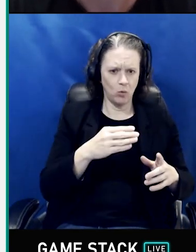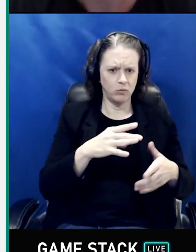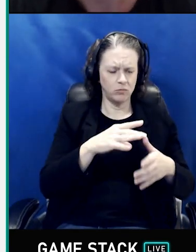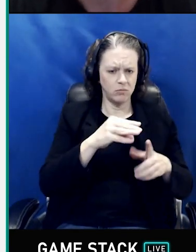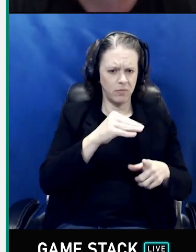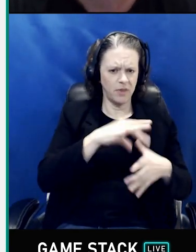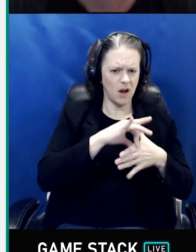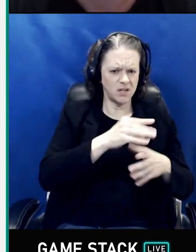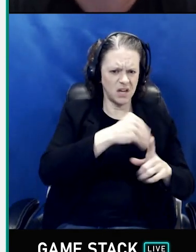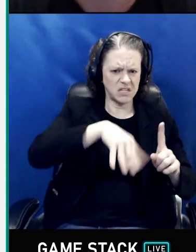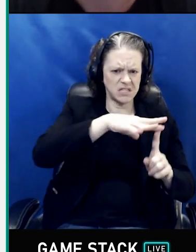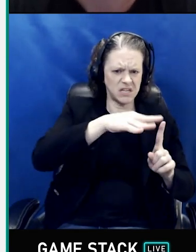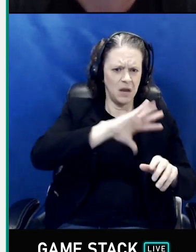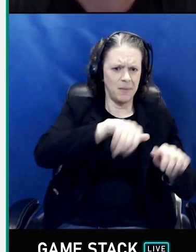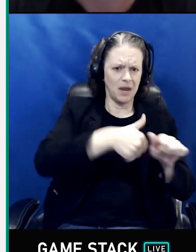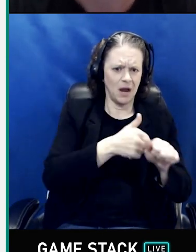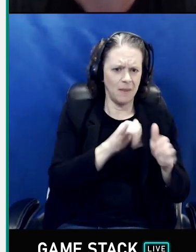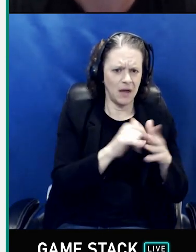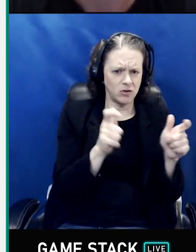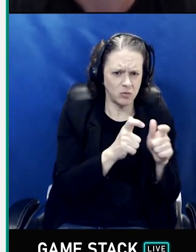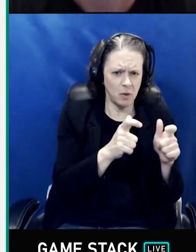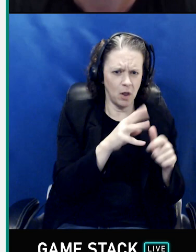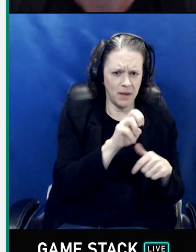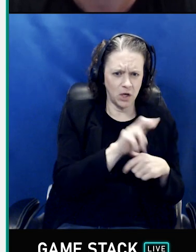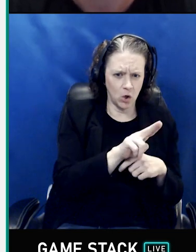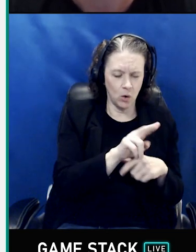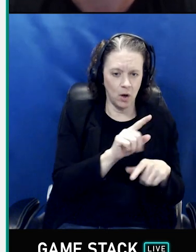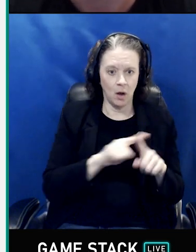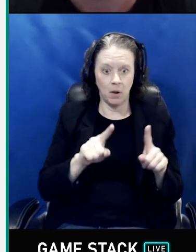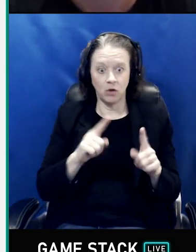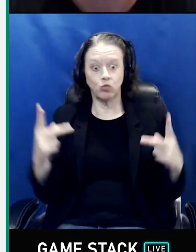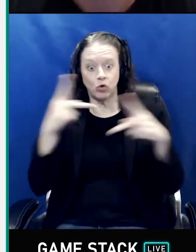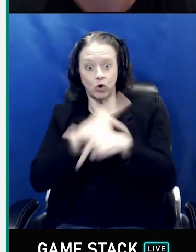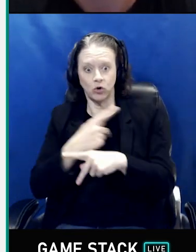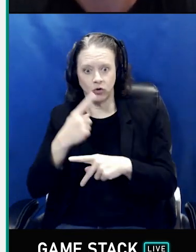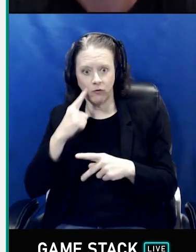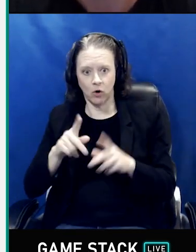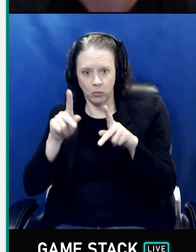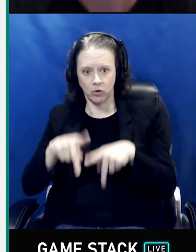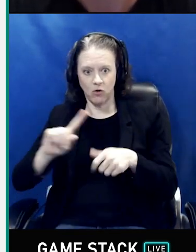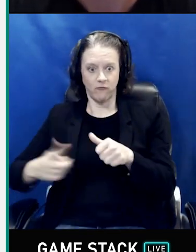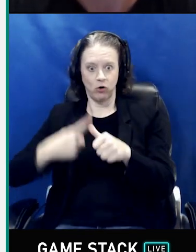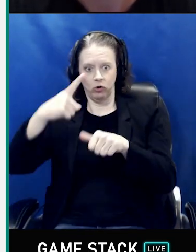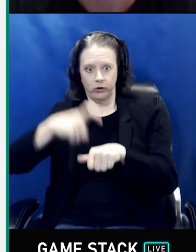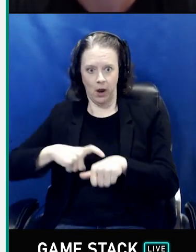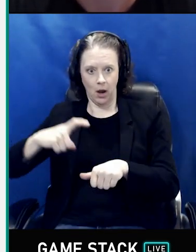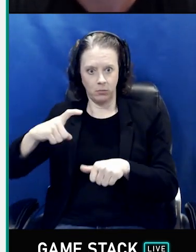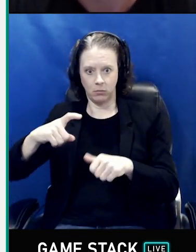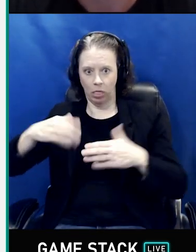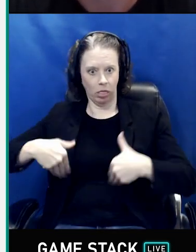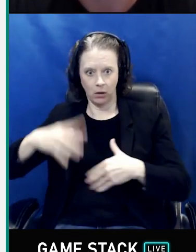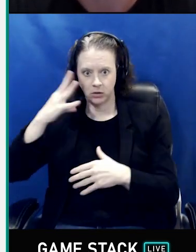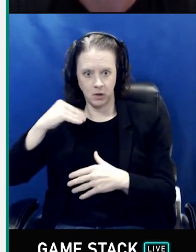But this is even more problematic for someone who's picking up this title for the first time and having their